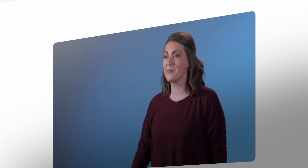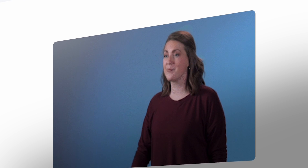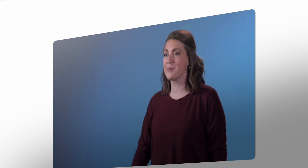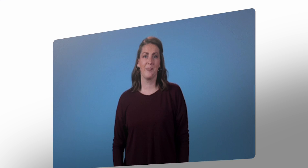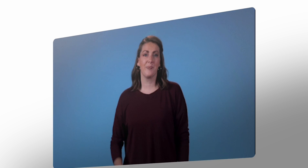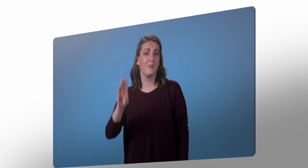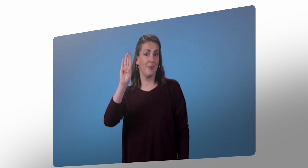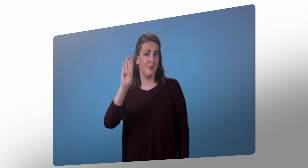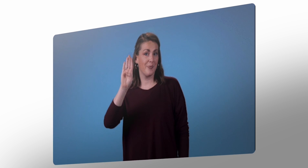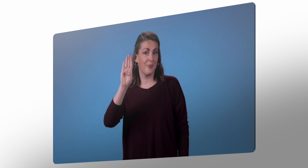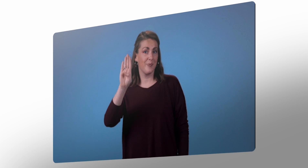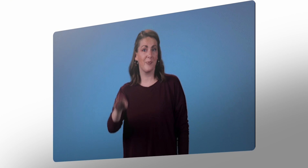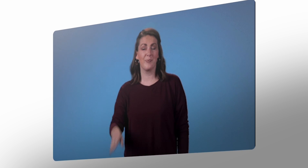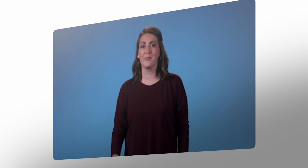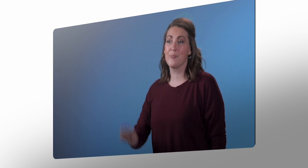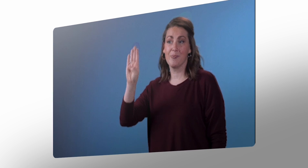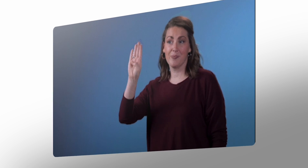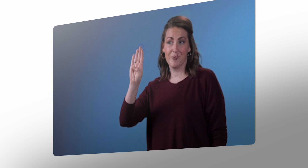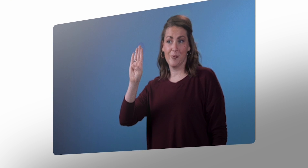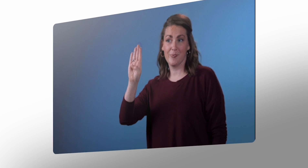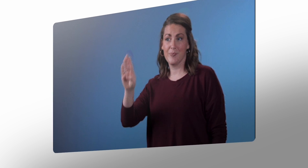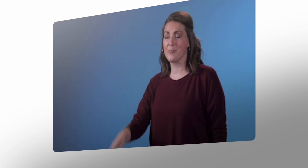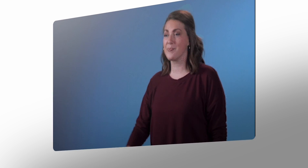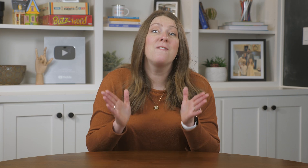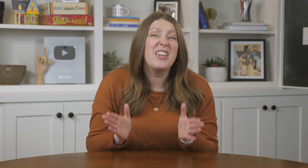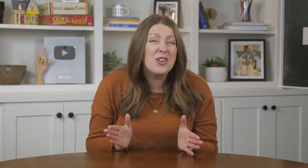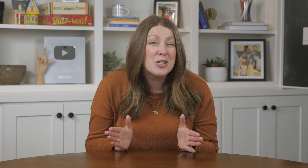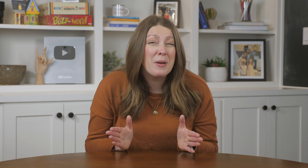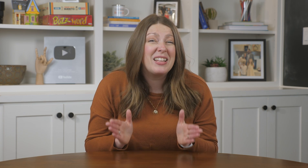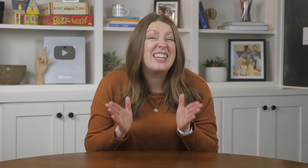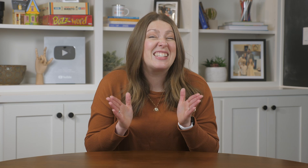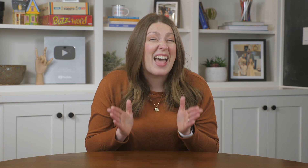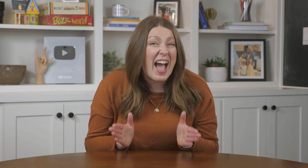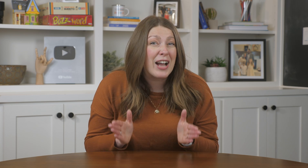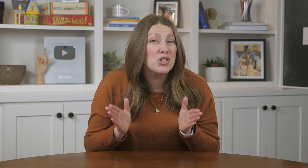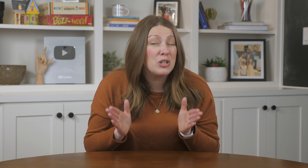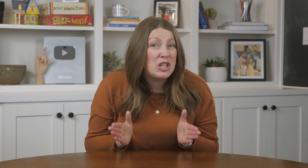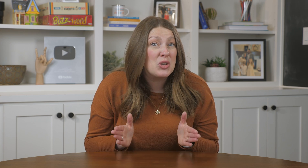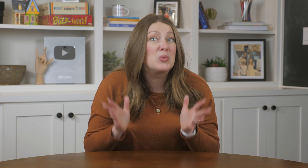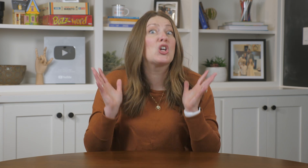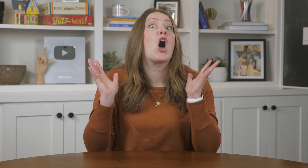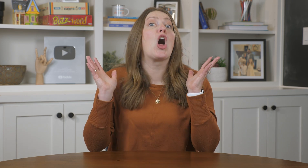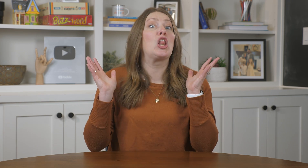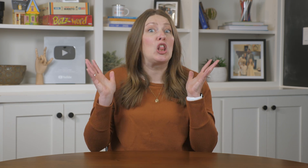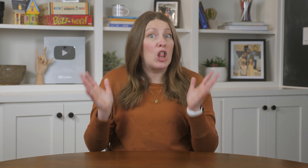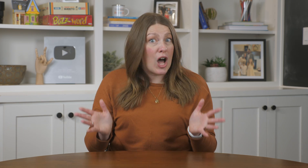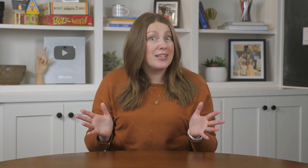dedicated to fingerspelling and numbers. Fingerspelling is actually used a lot